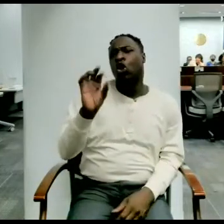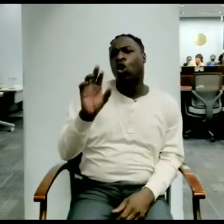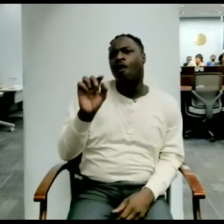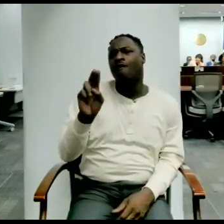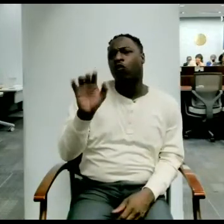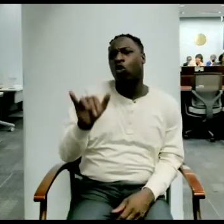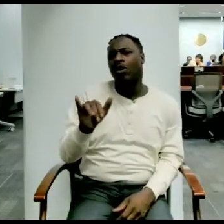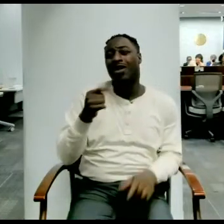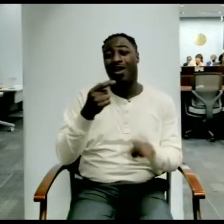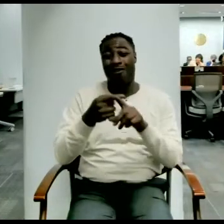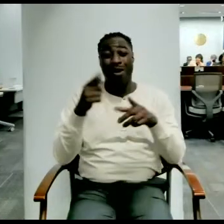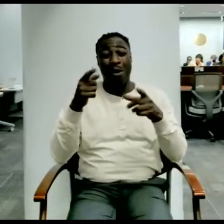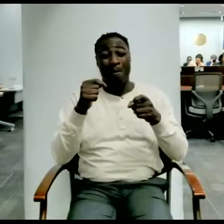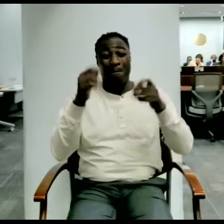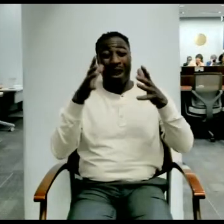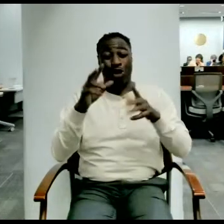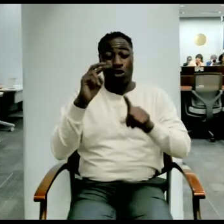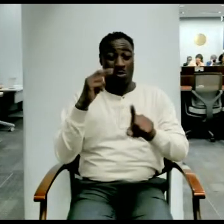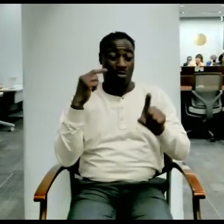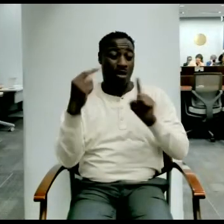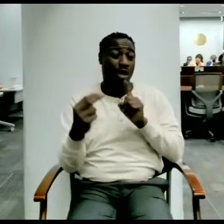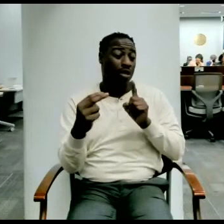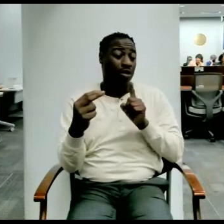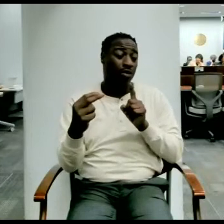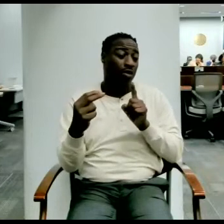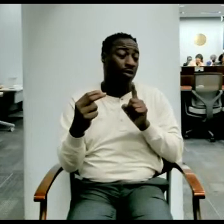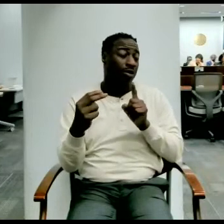whether in-house councilor, fellow defense side,